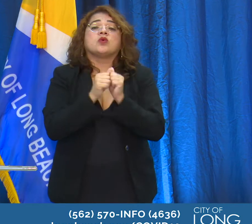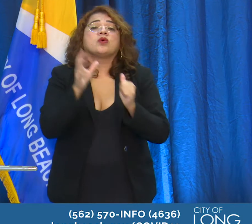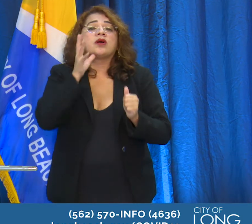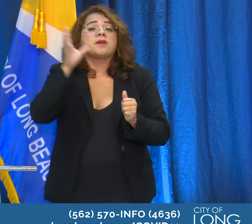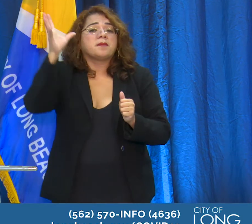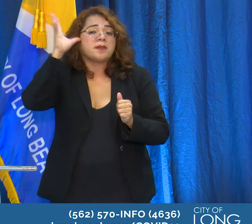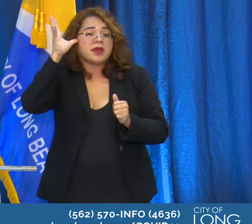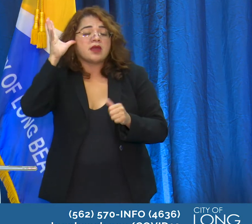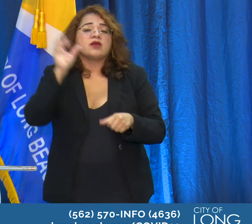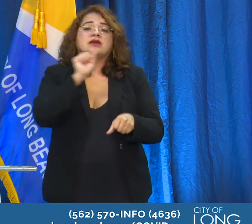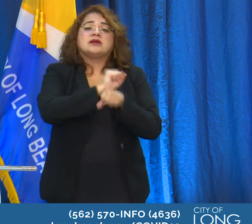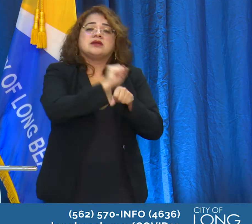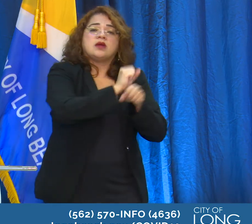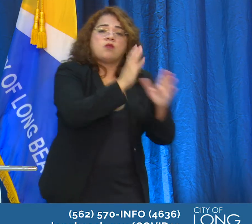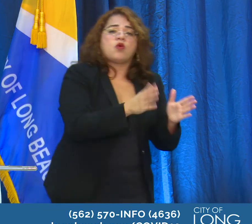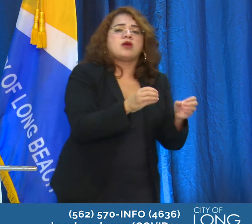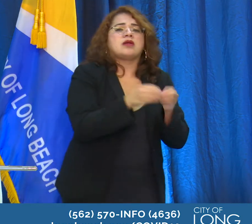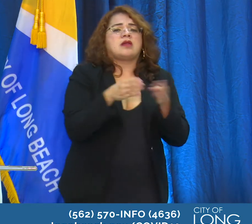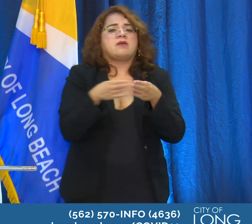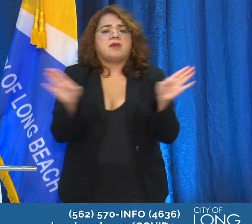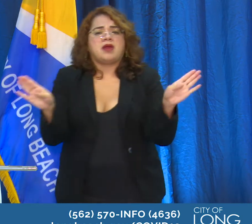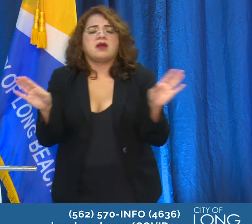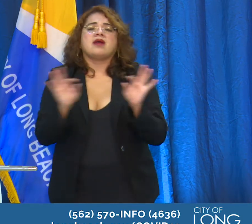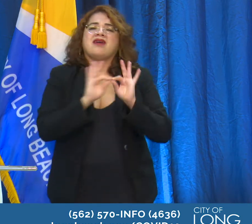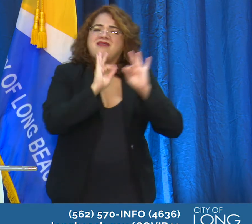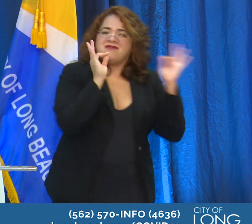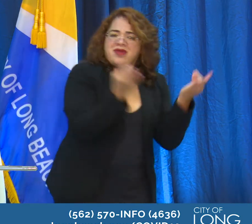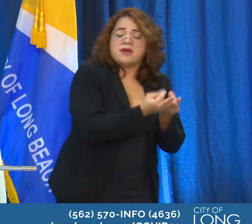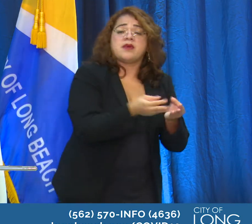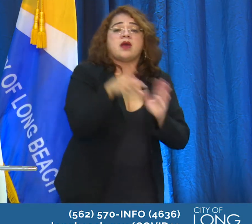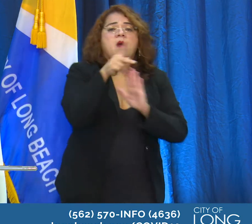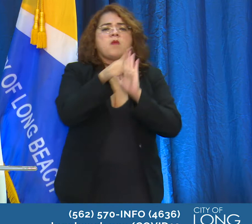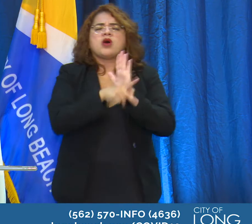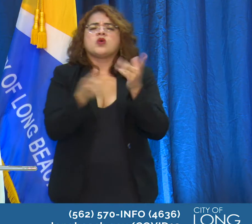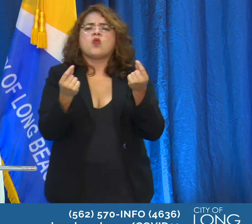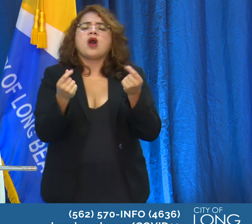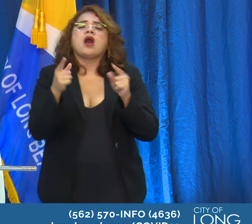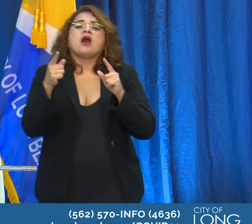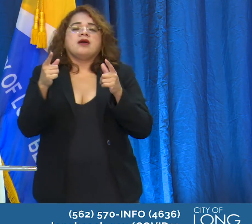This includes making sure all are aware of the protocols and school policies regarding return to school and